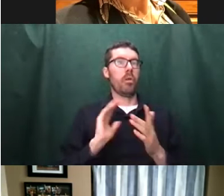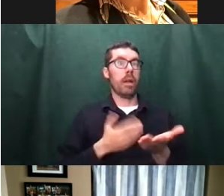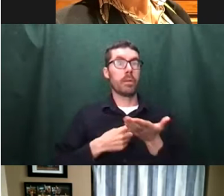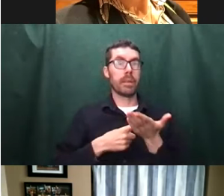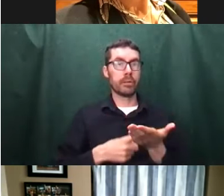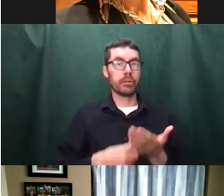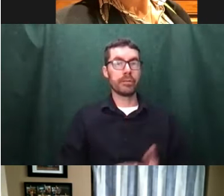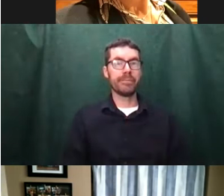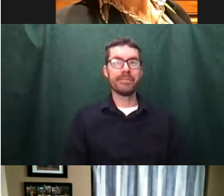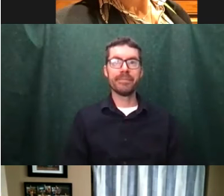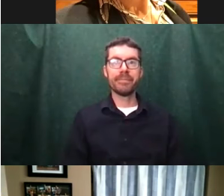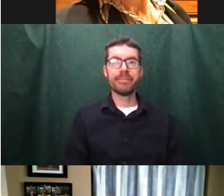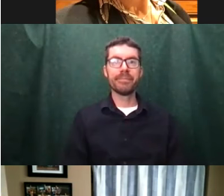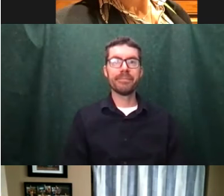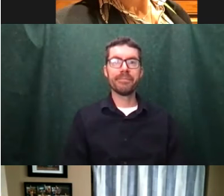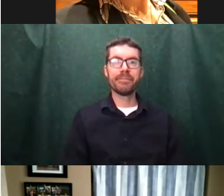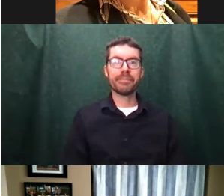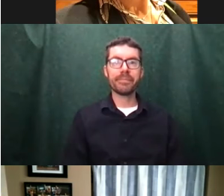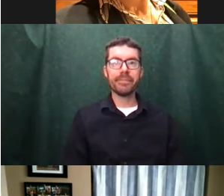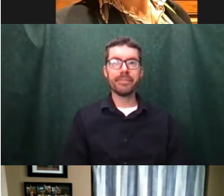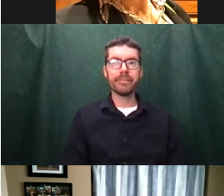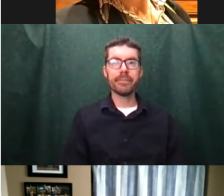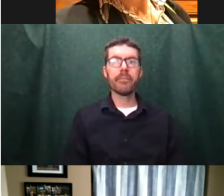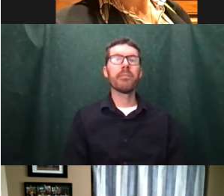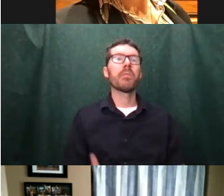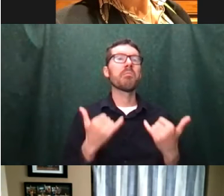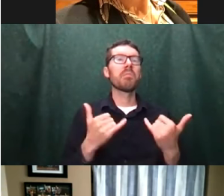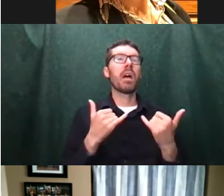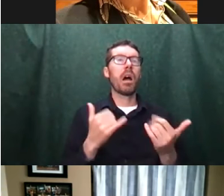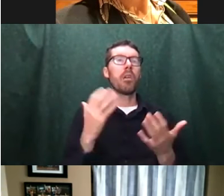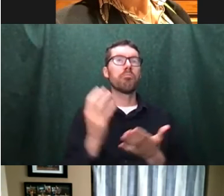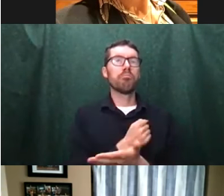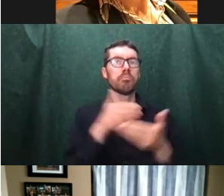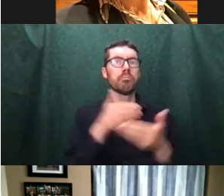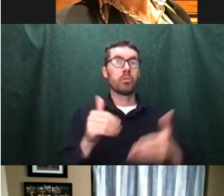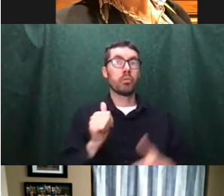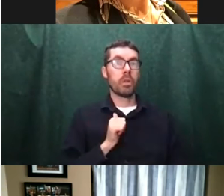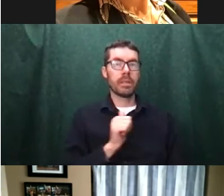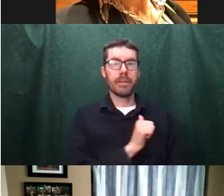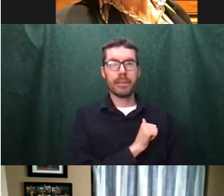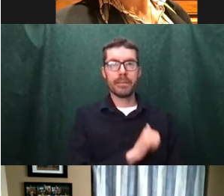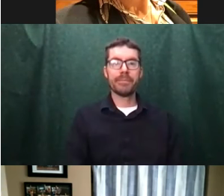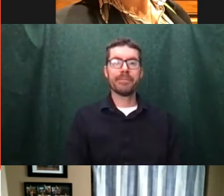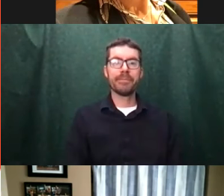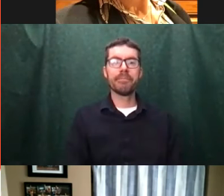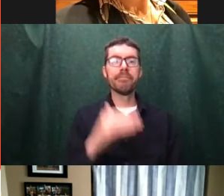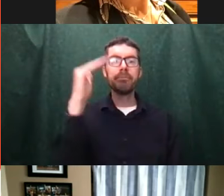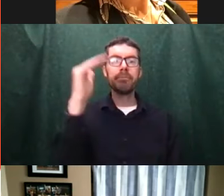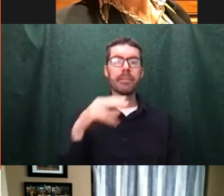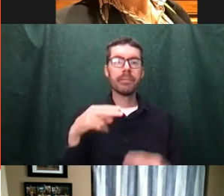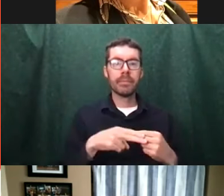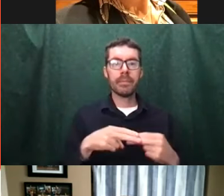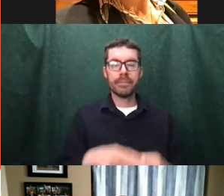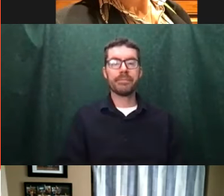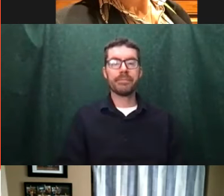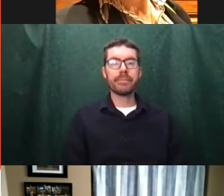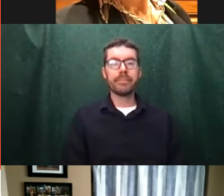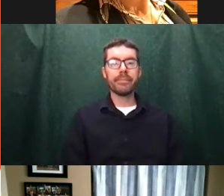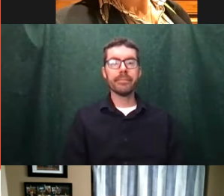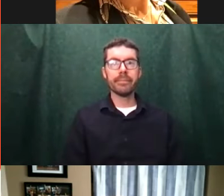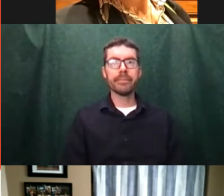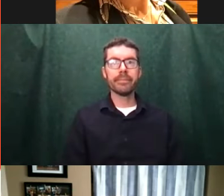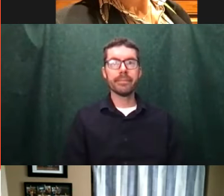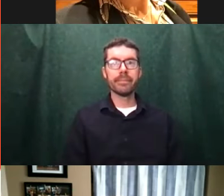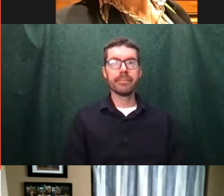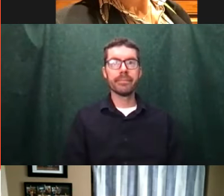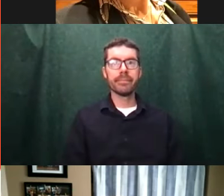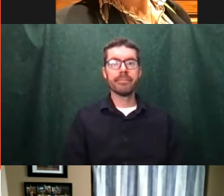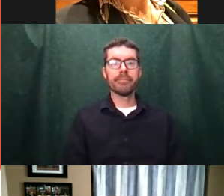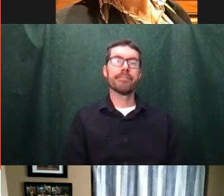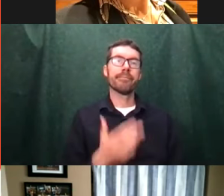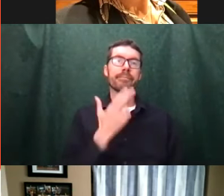before we introduce ourselves. We'll do that now. Next slide. Look at this cute introduction